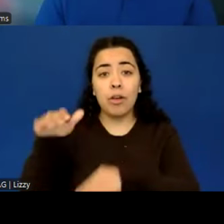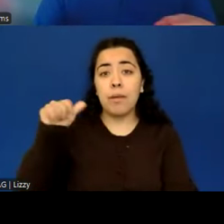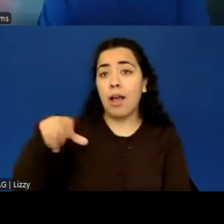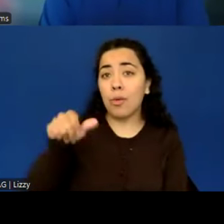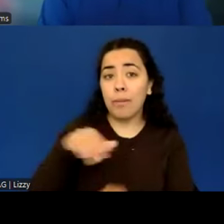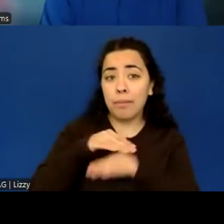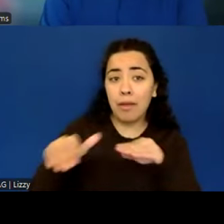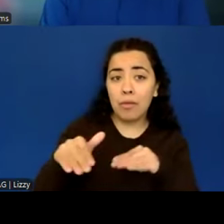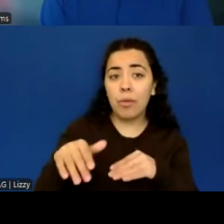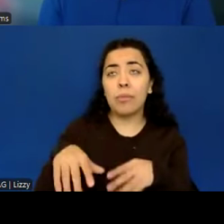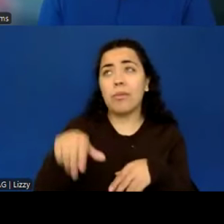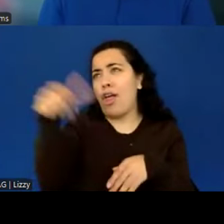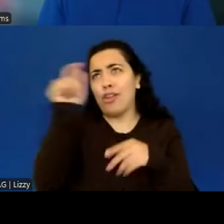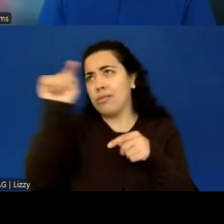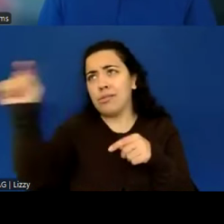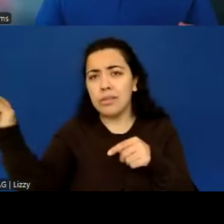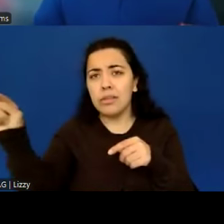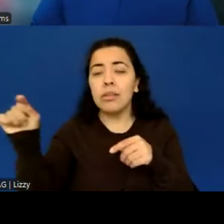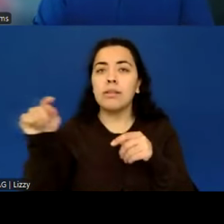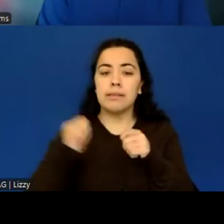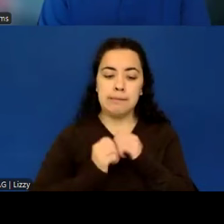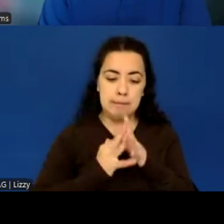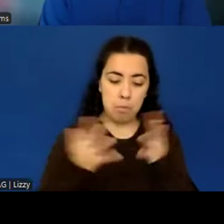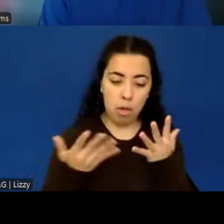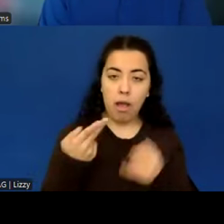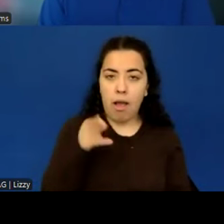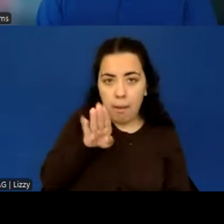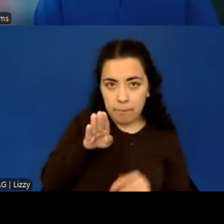kind of build the hub for accessibility so you have got all of your information,